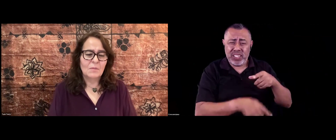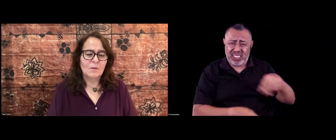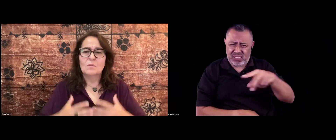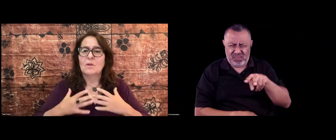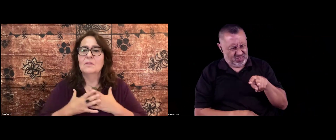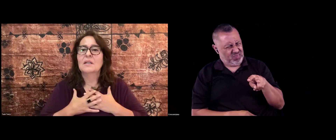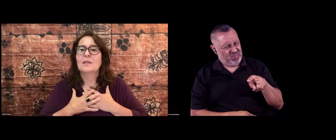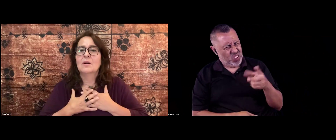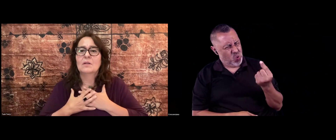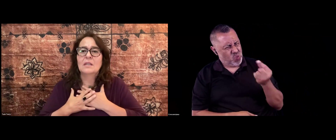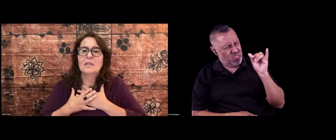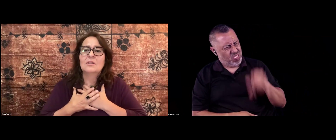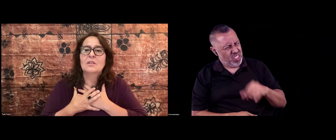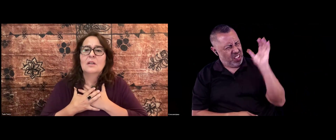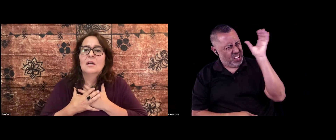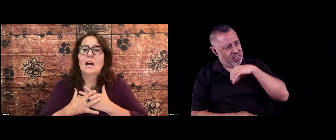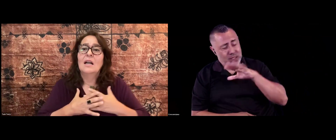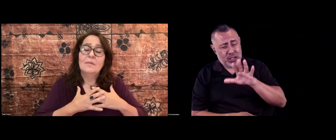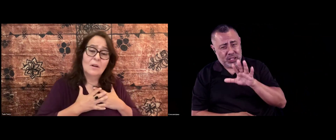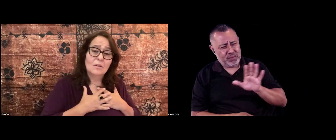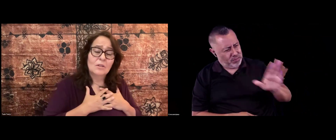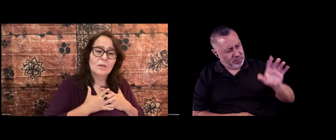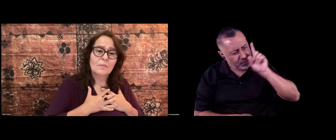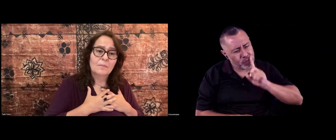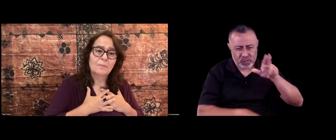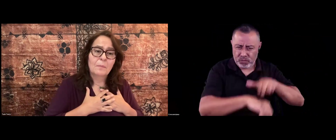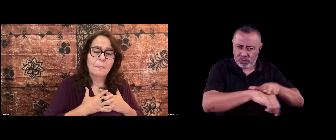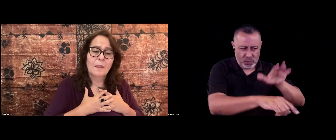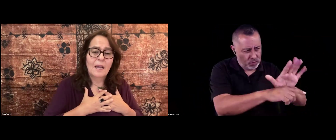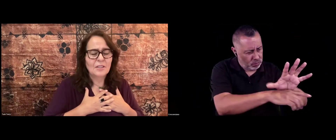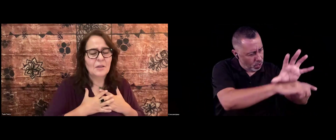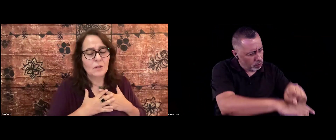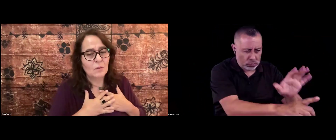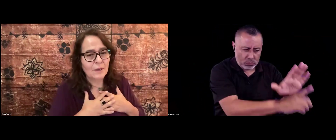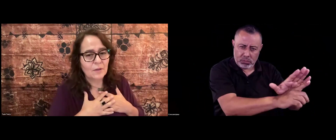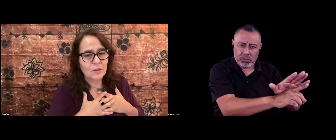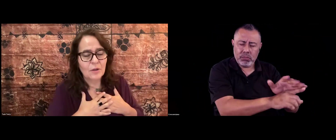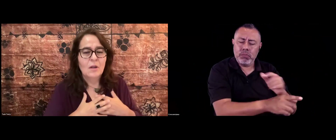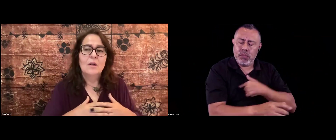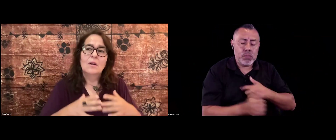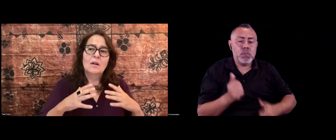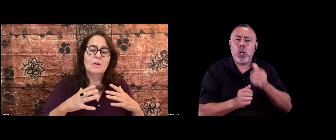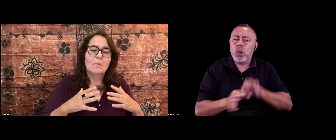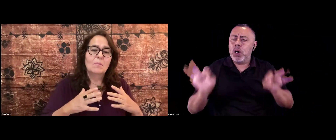And for me, the most important thing I learned is I have a culture. Actually, I'm more than one culture.